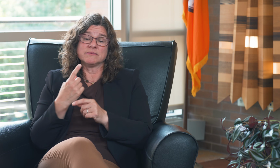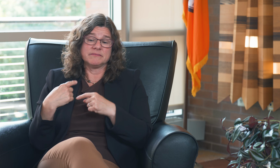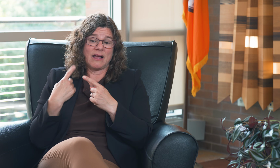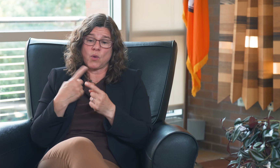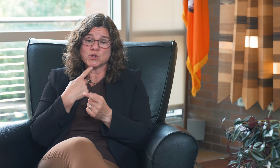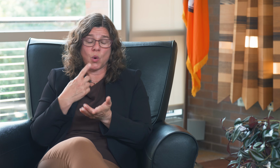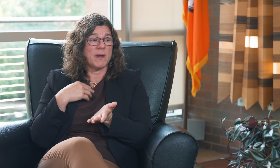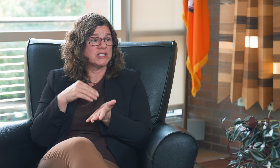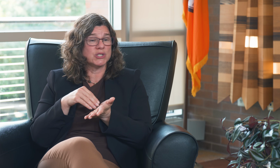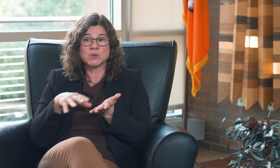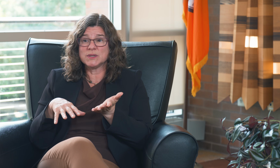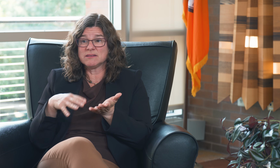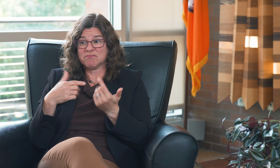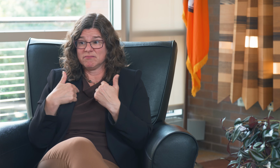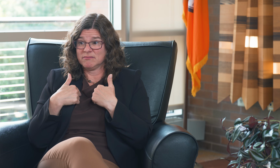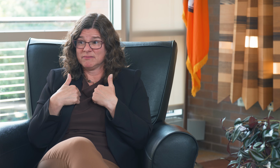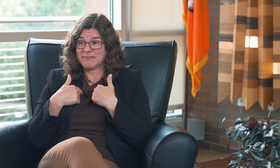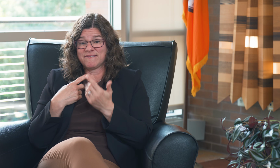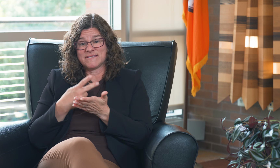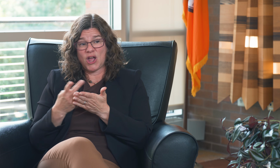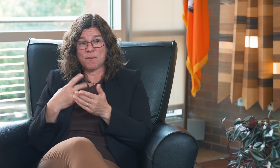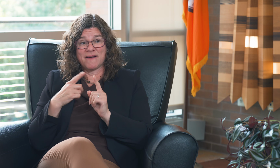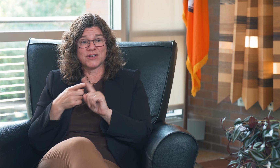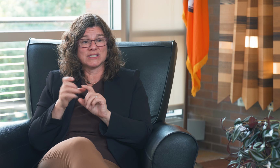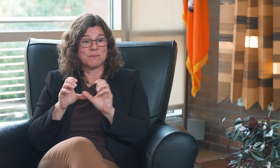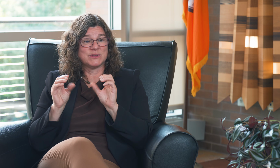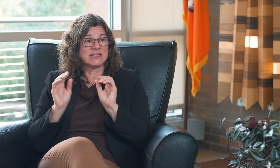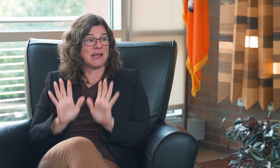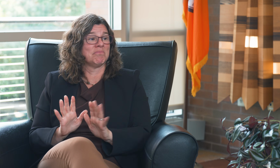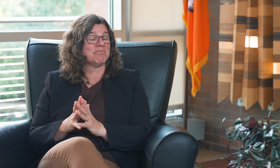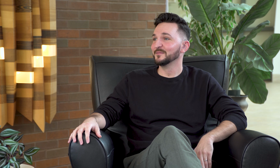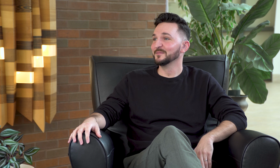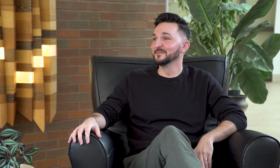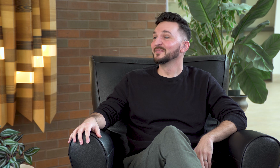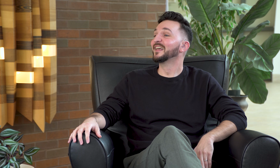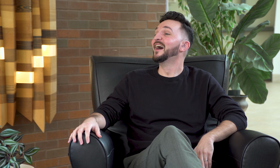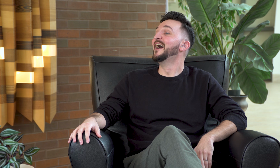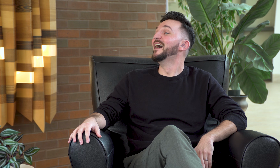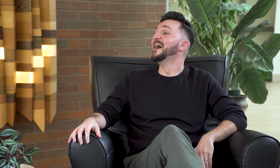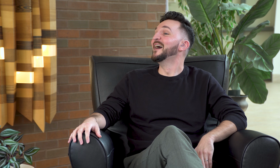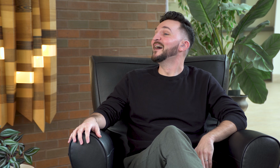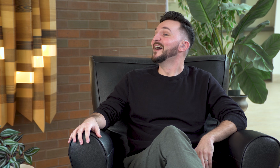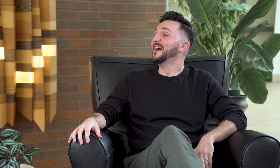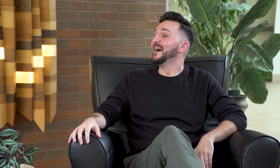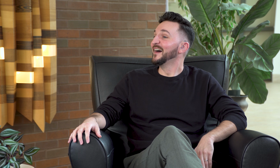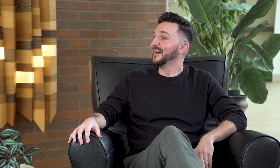And what I've always told my students is I failed my first chemistry exam. You did?